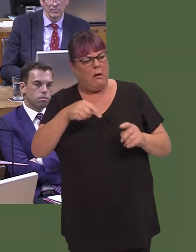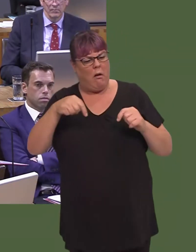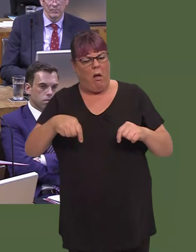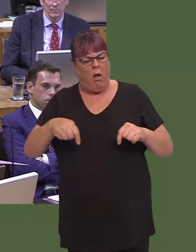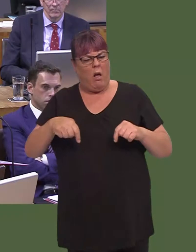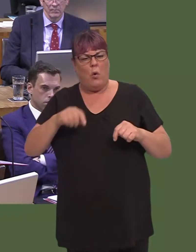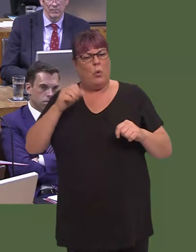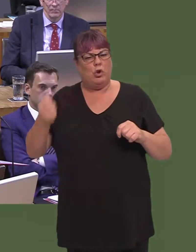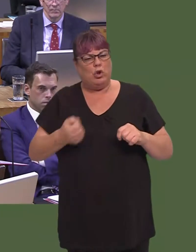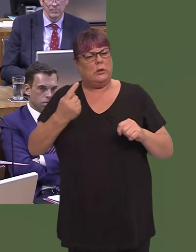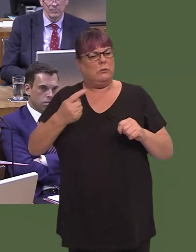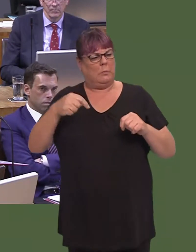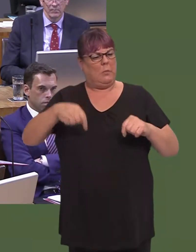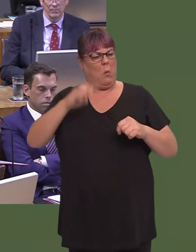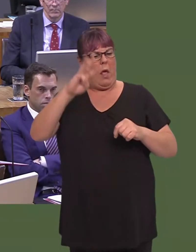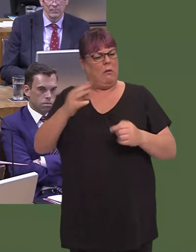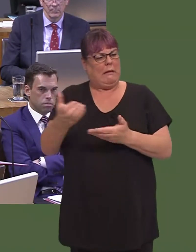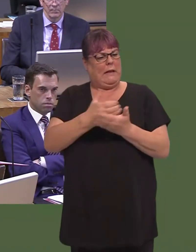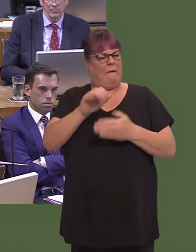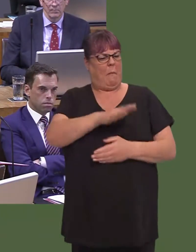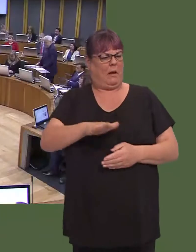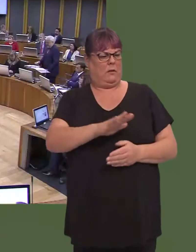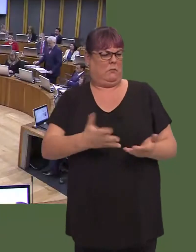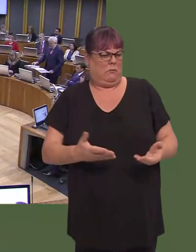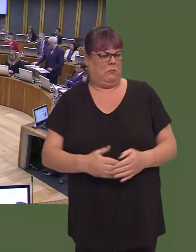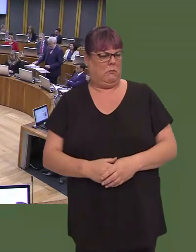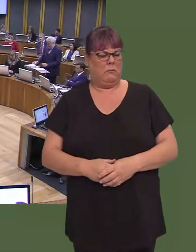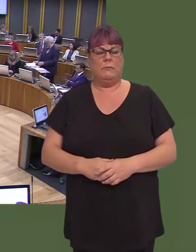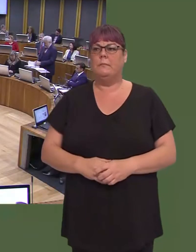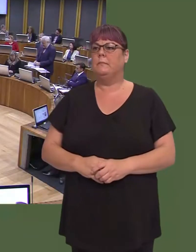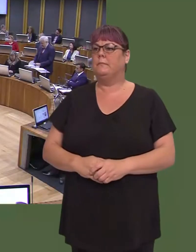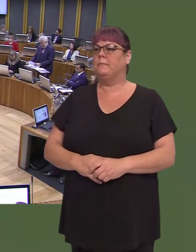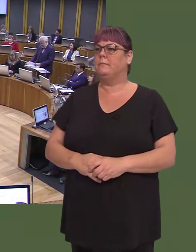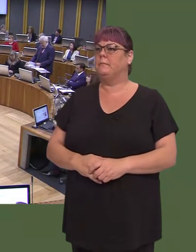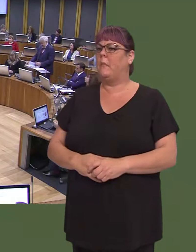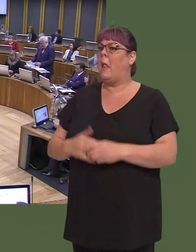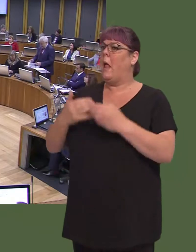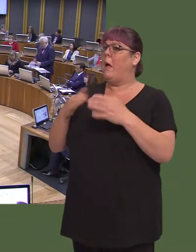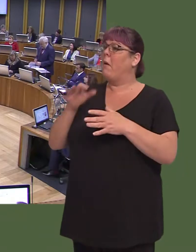of the unscheduled care system in the north. We also provided £6.8 million earlier this